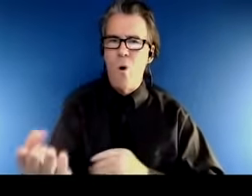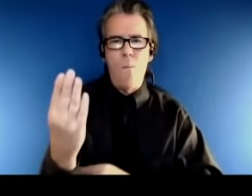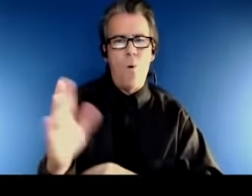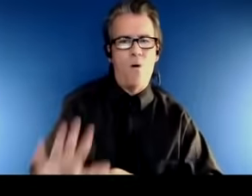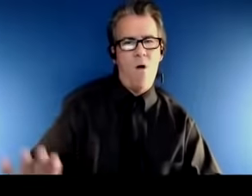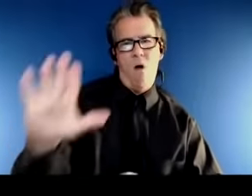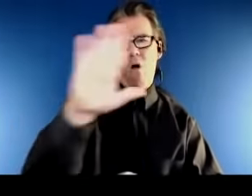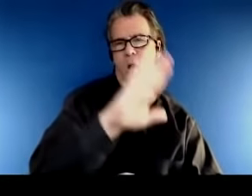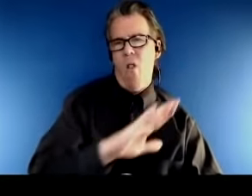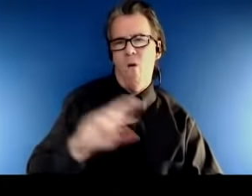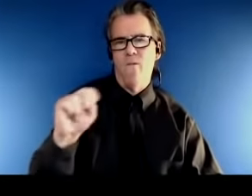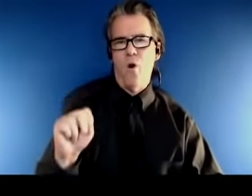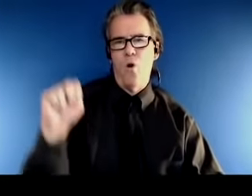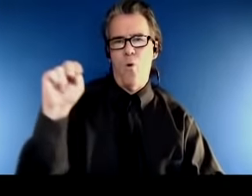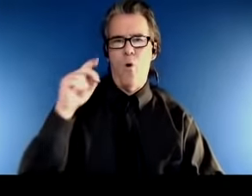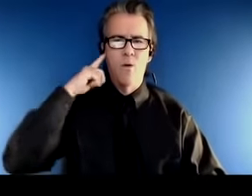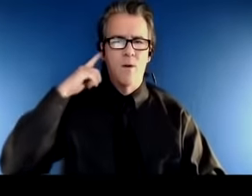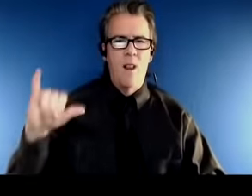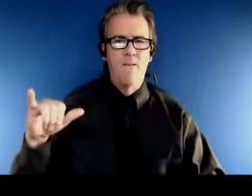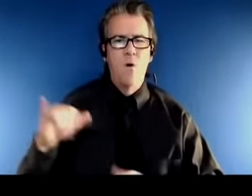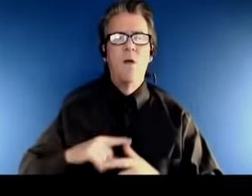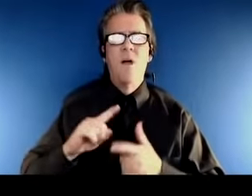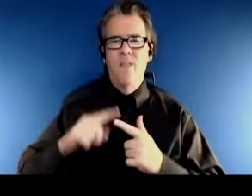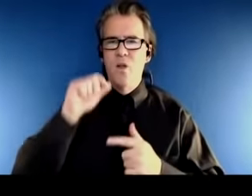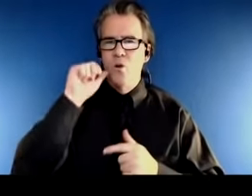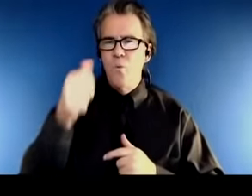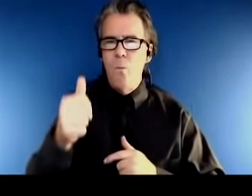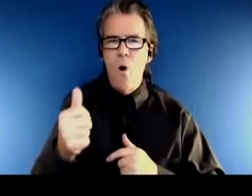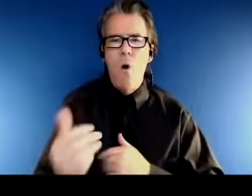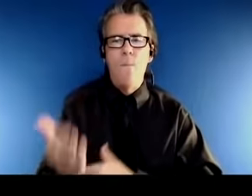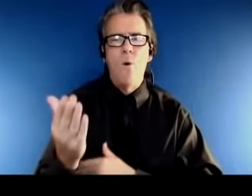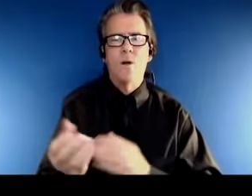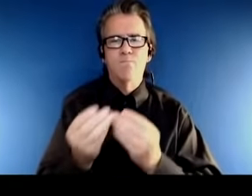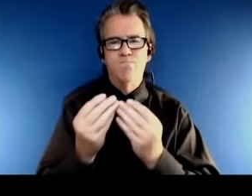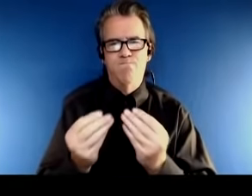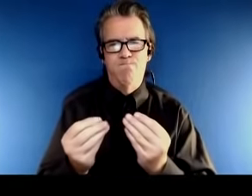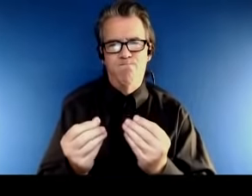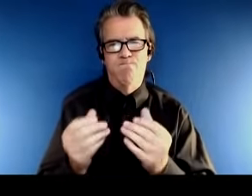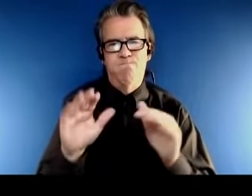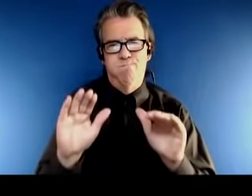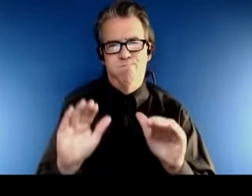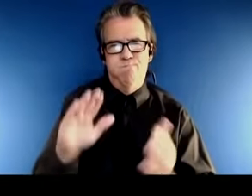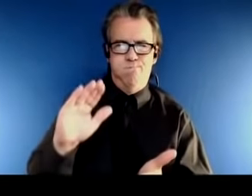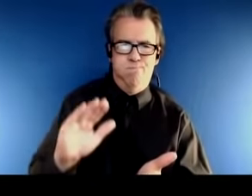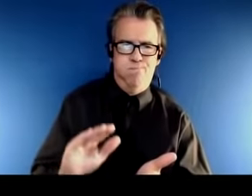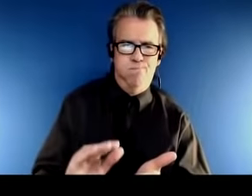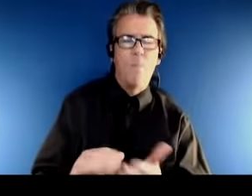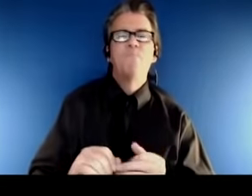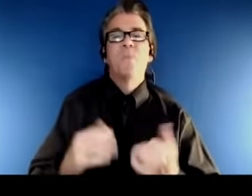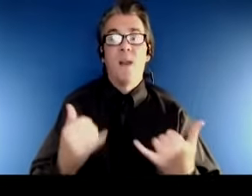Yeah, thank you for the question. So for clarity, three of the CRCs did have to close early today.